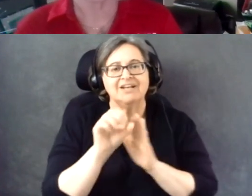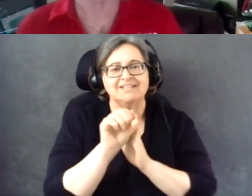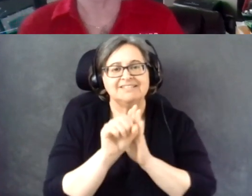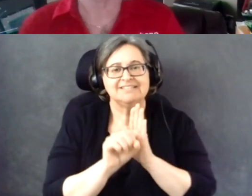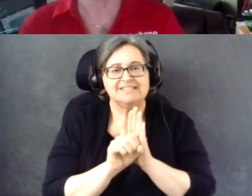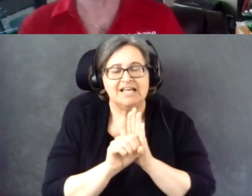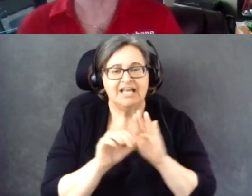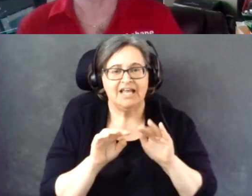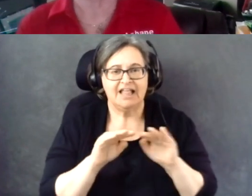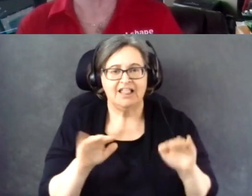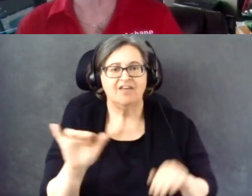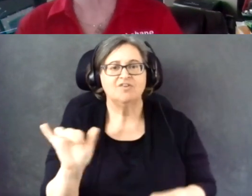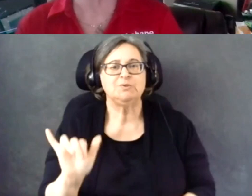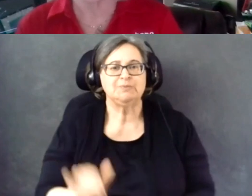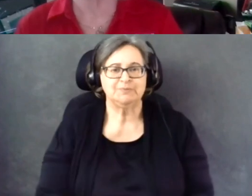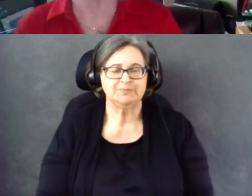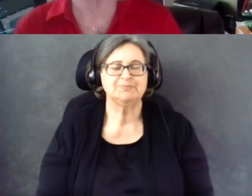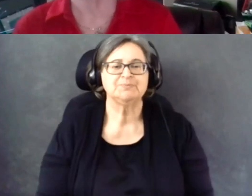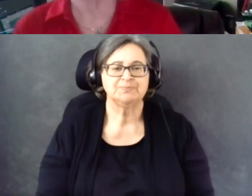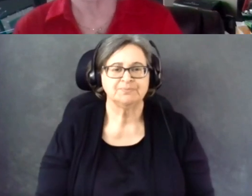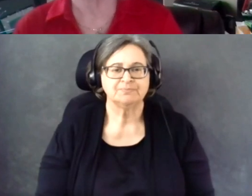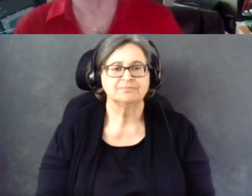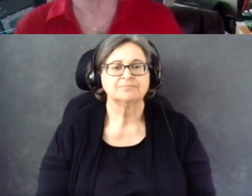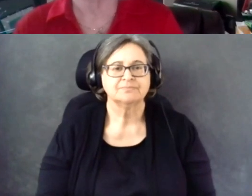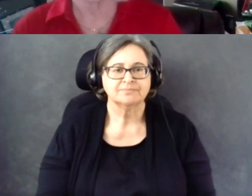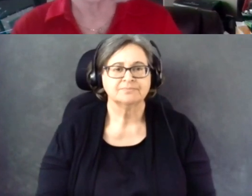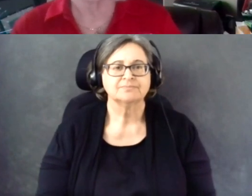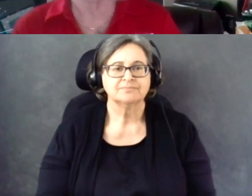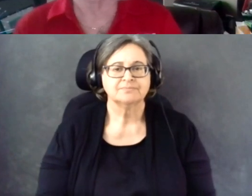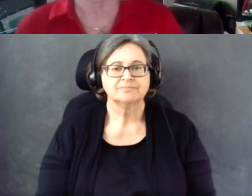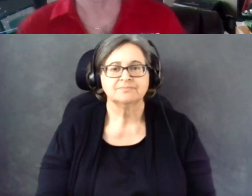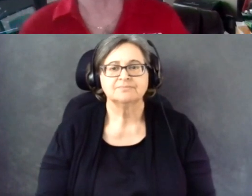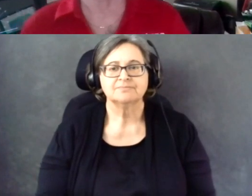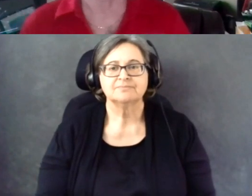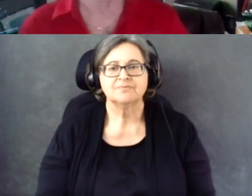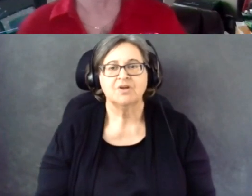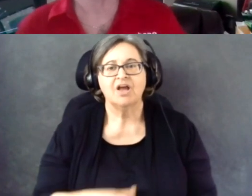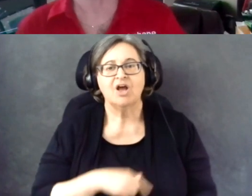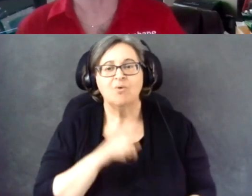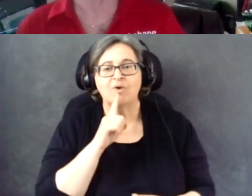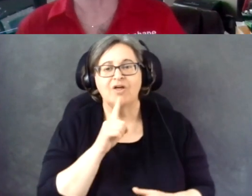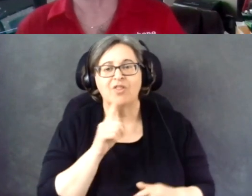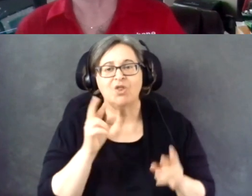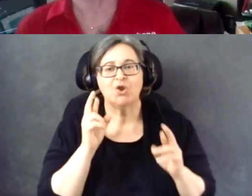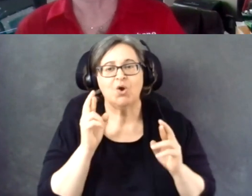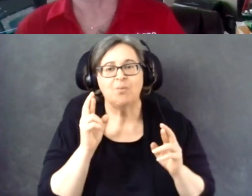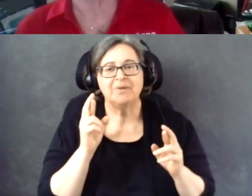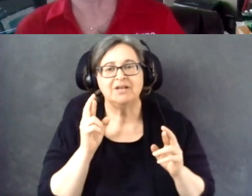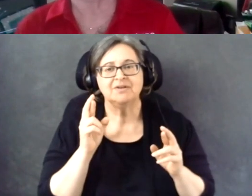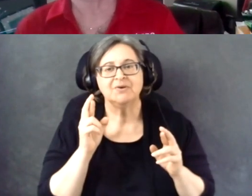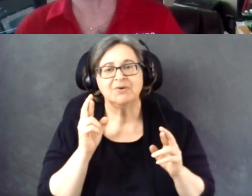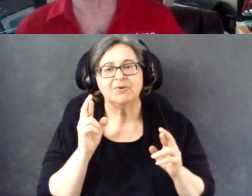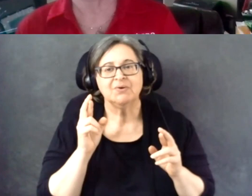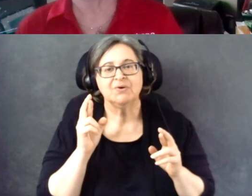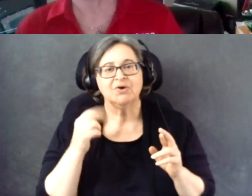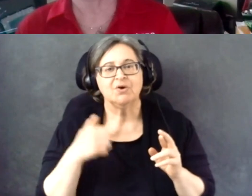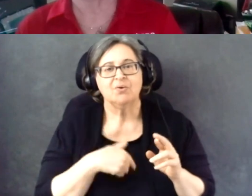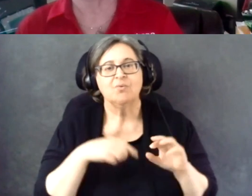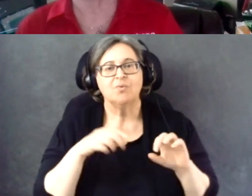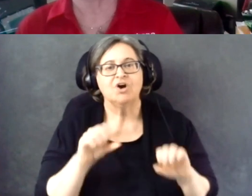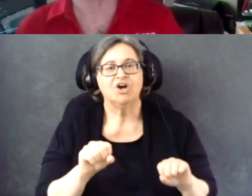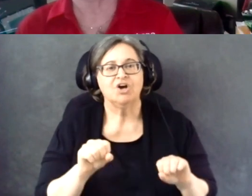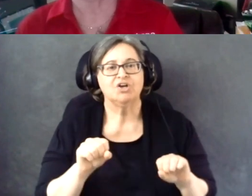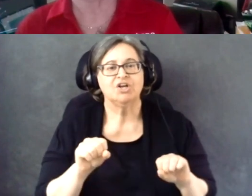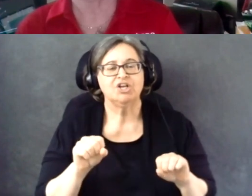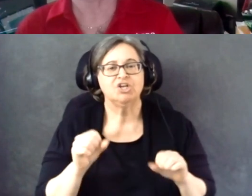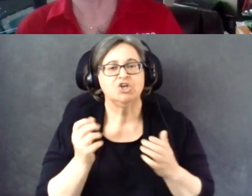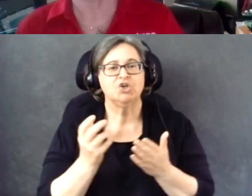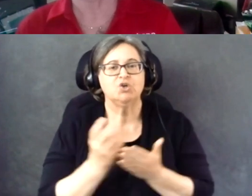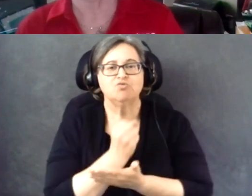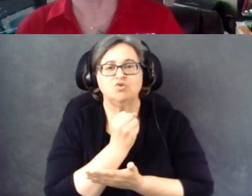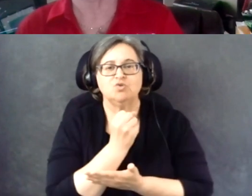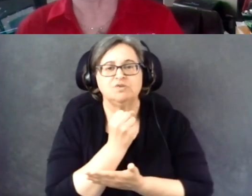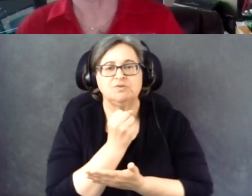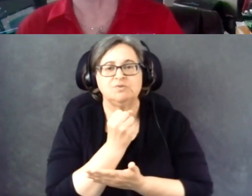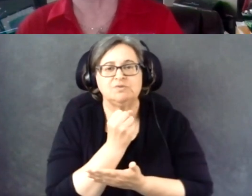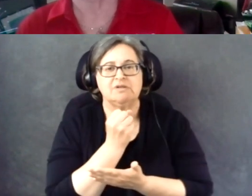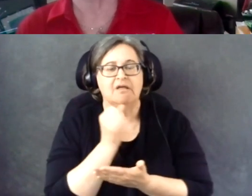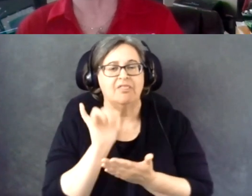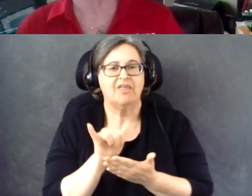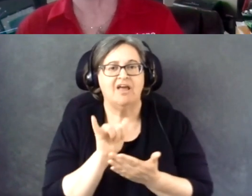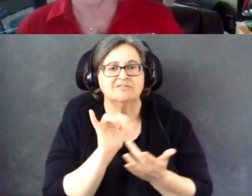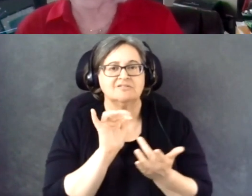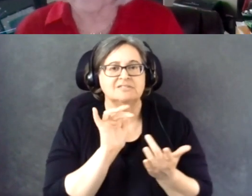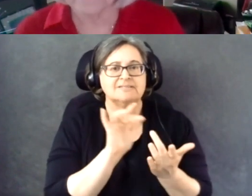So, I'm really hoping that we can use that for voting and more people to vote.